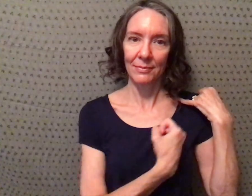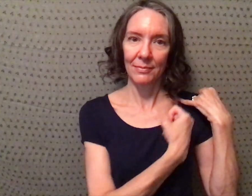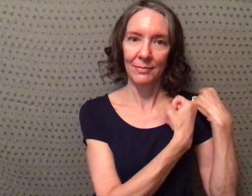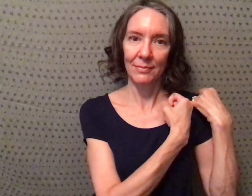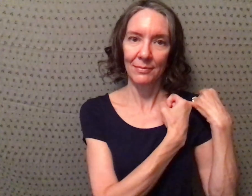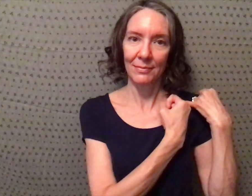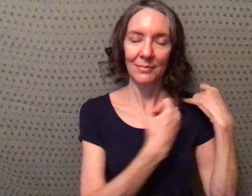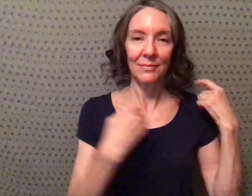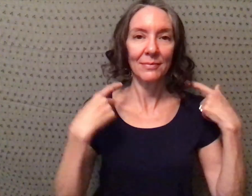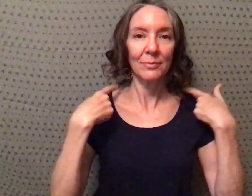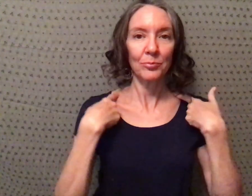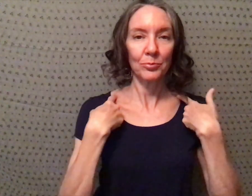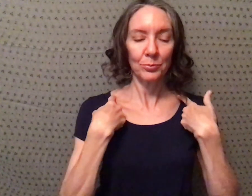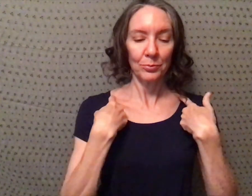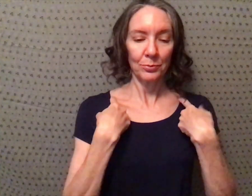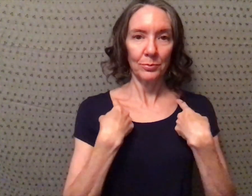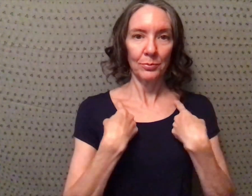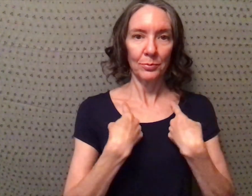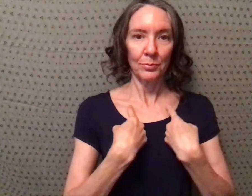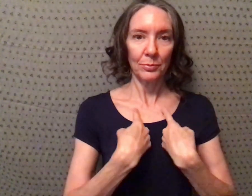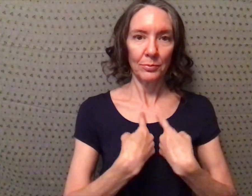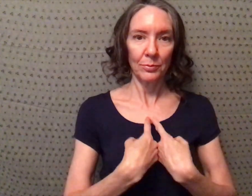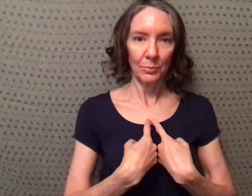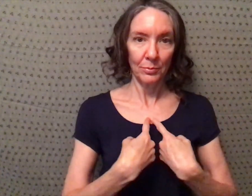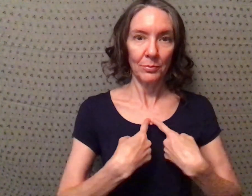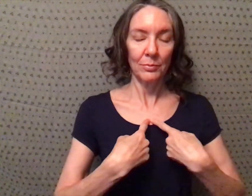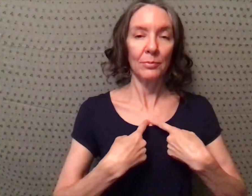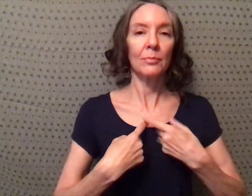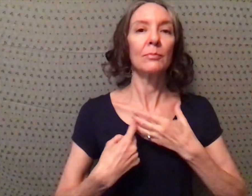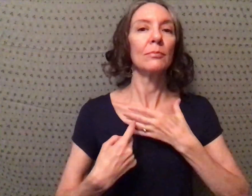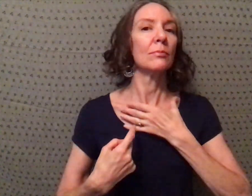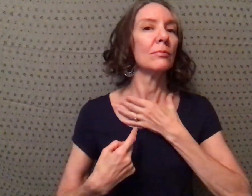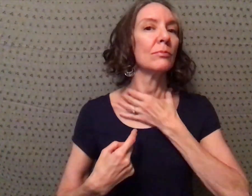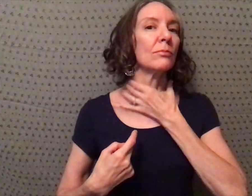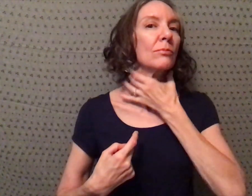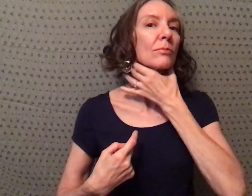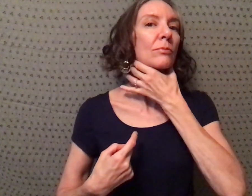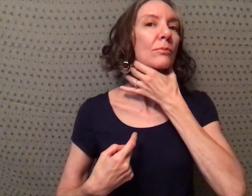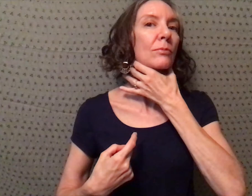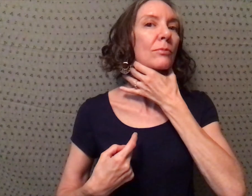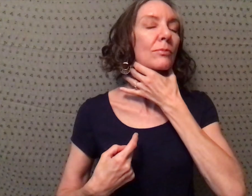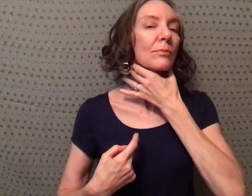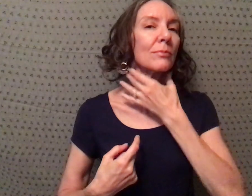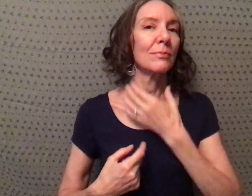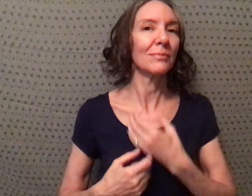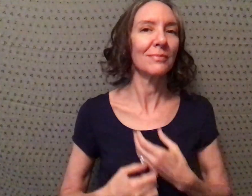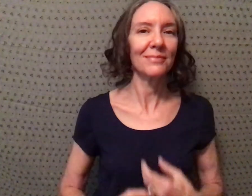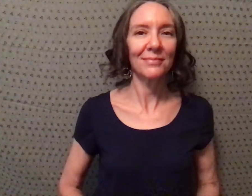or index finger to trace the shape. Indicate whether the shirt has a